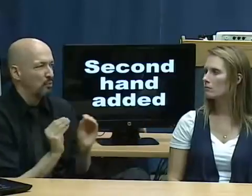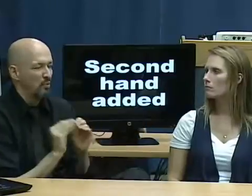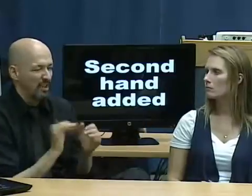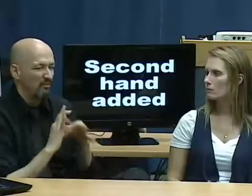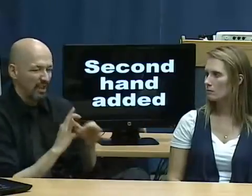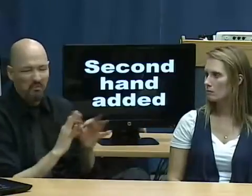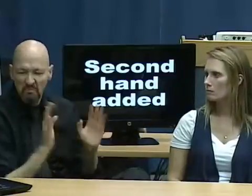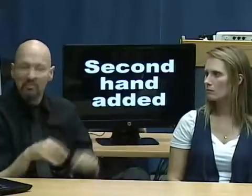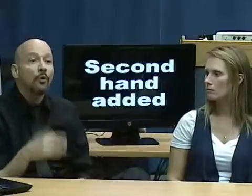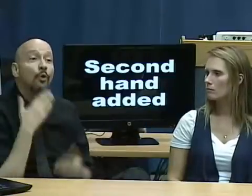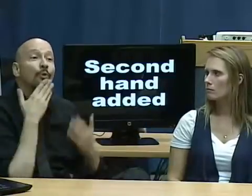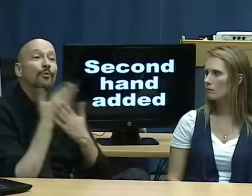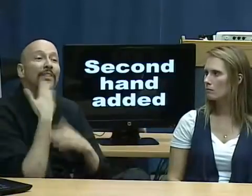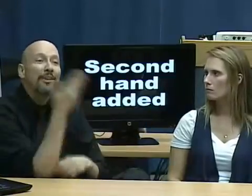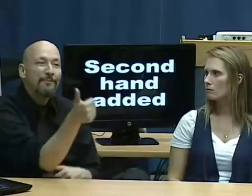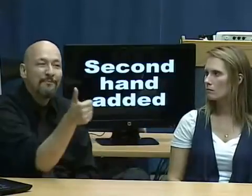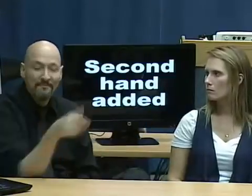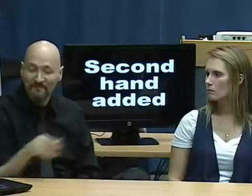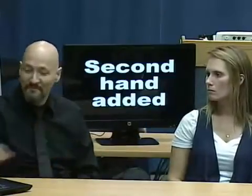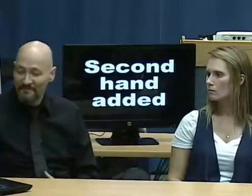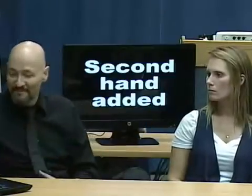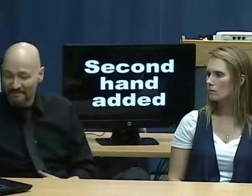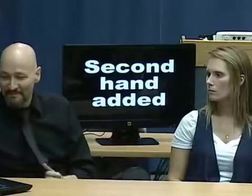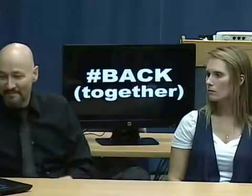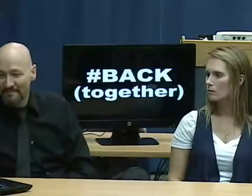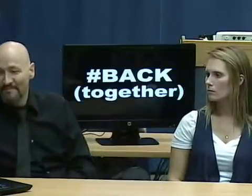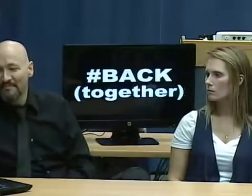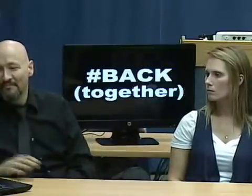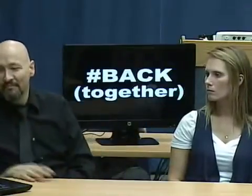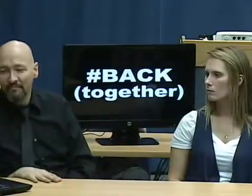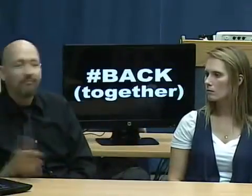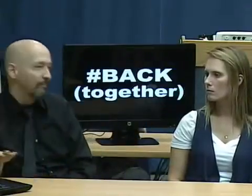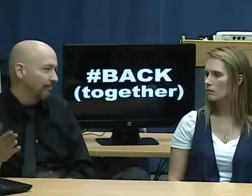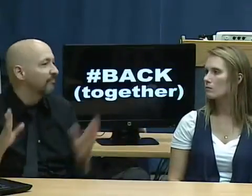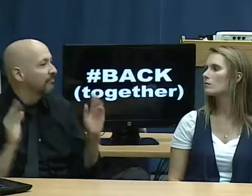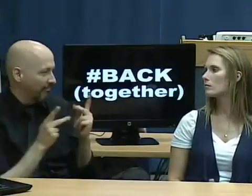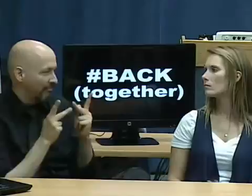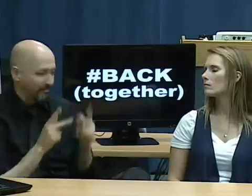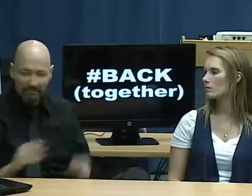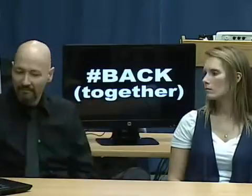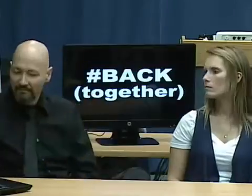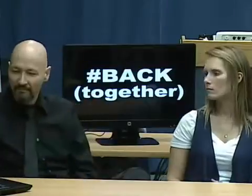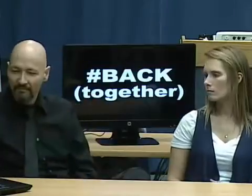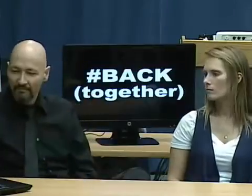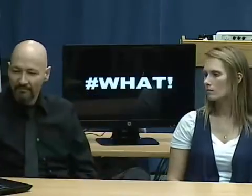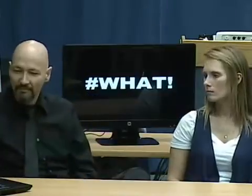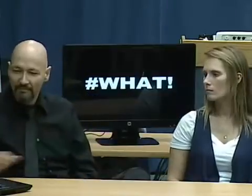That's it. No more relationship. Thank you. #BACK (together)